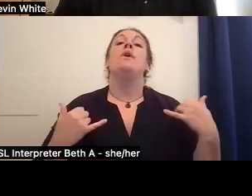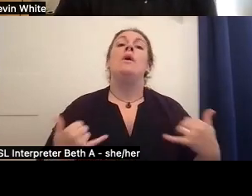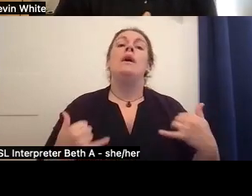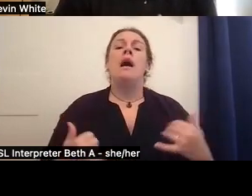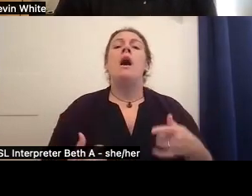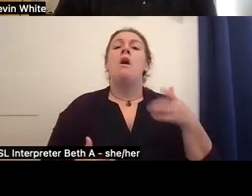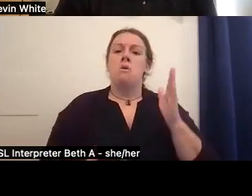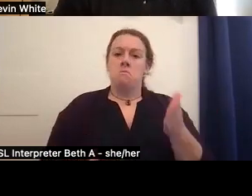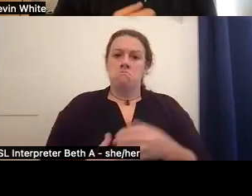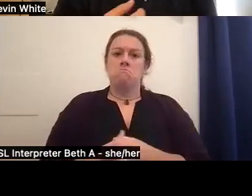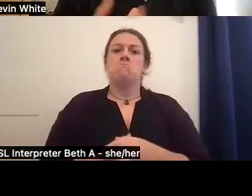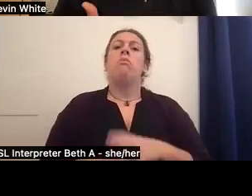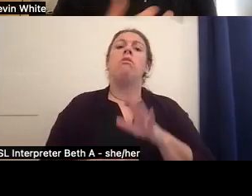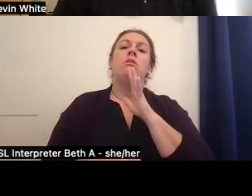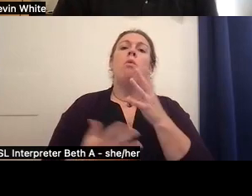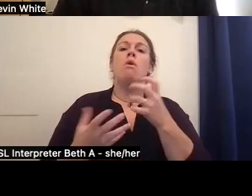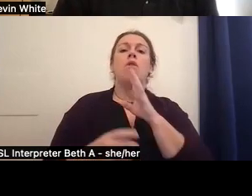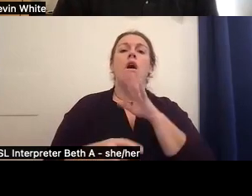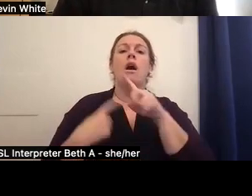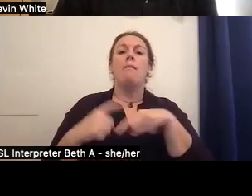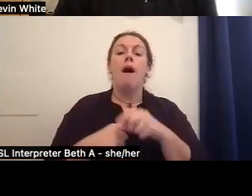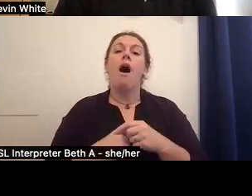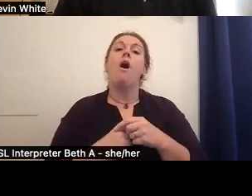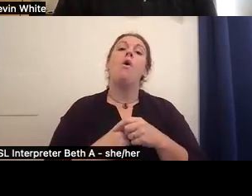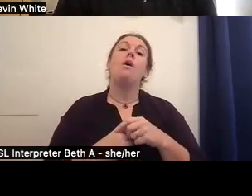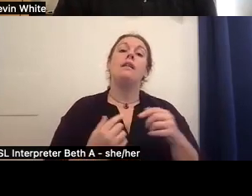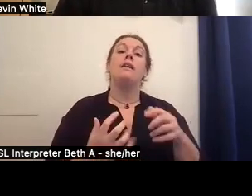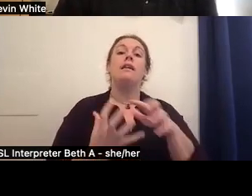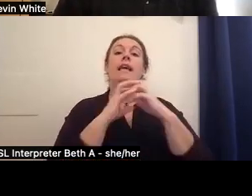orality, memory, and culture and this is part of my creation work is: at the convergence of sound,